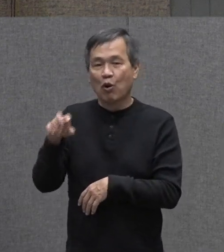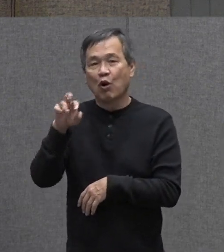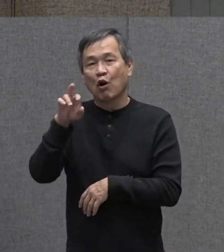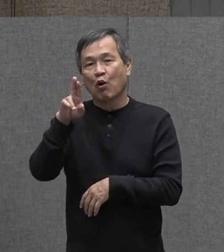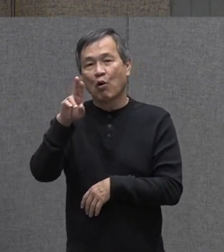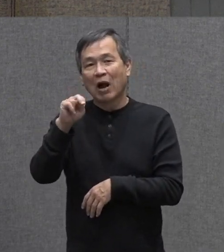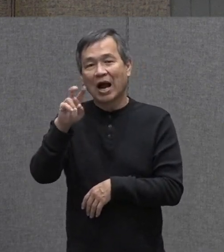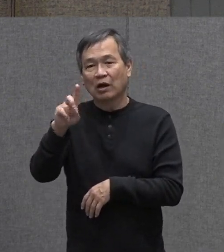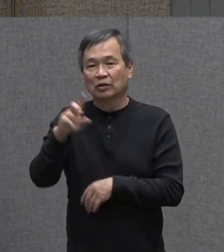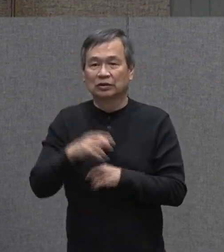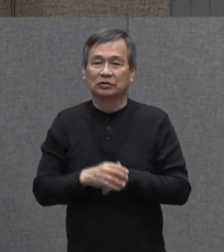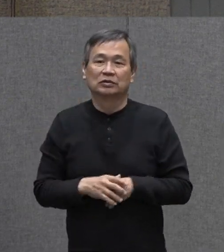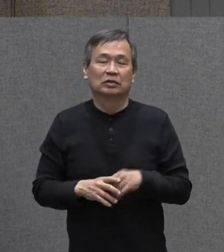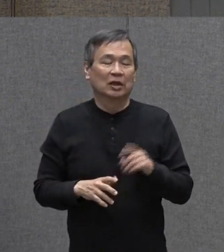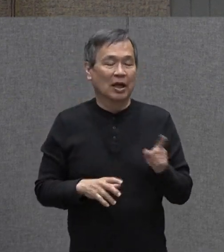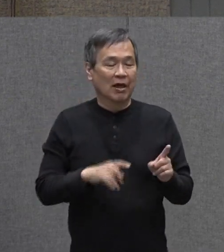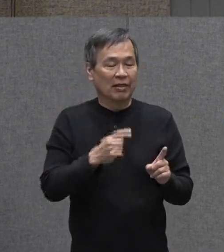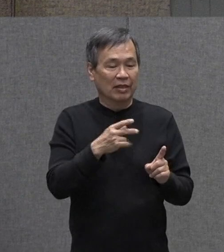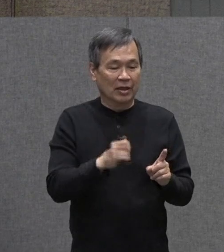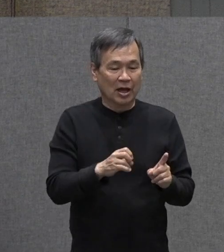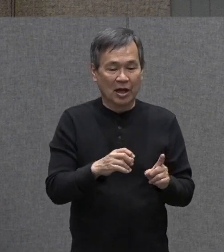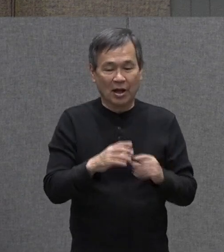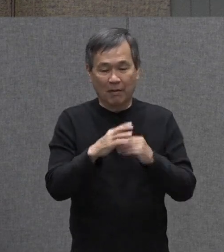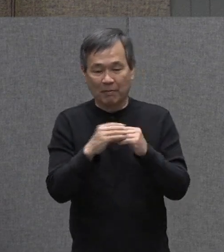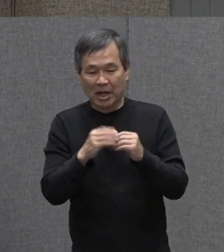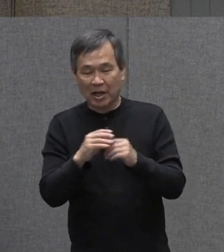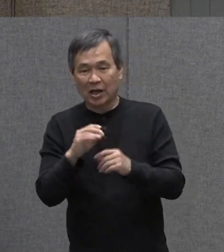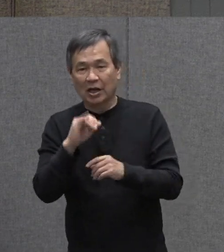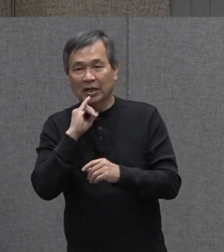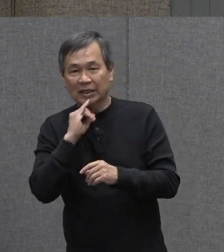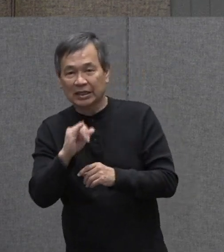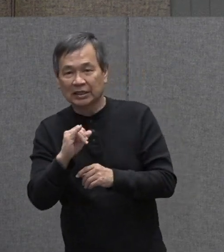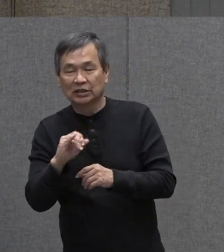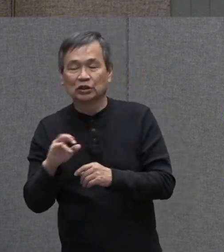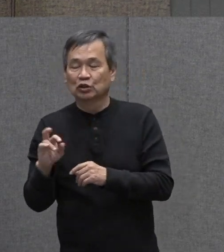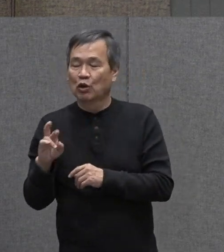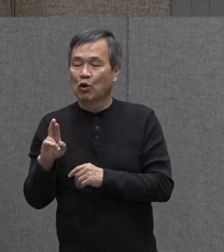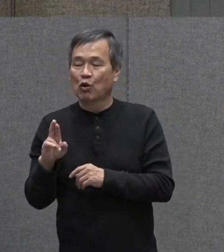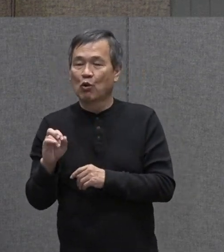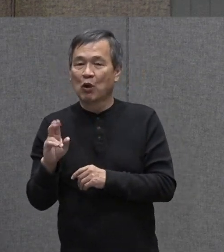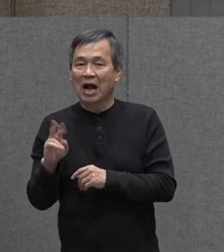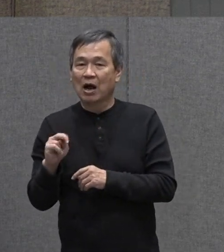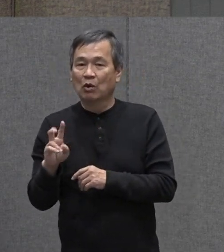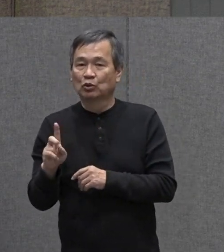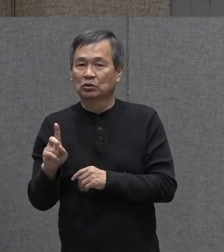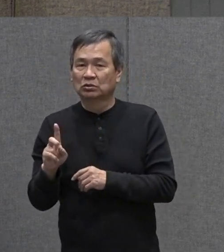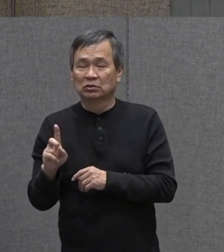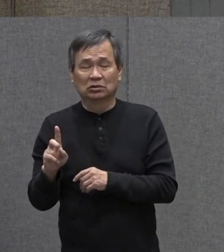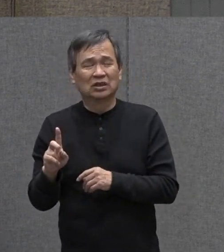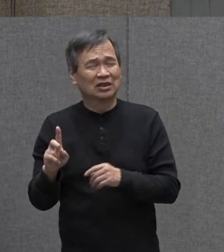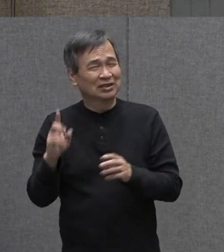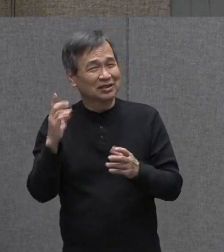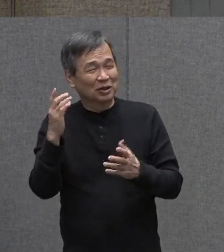The pear is round. I'm saying very similar words,